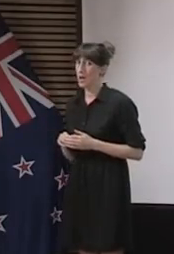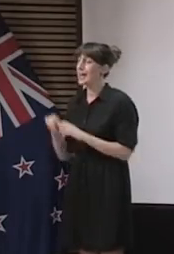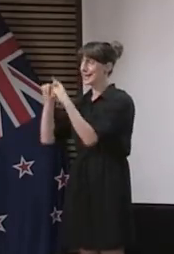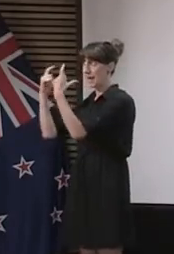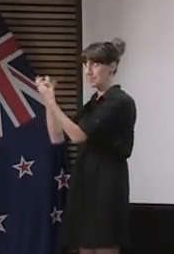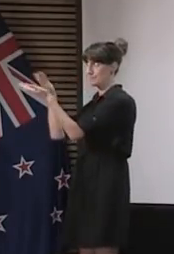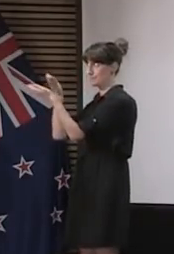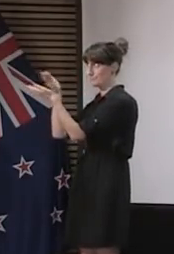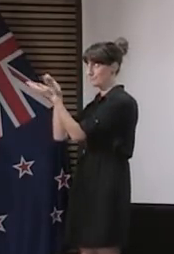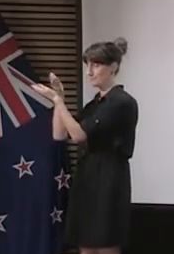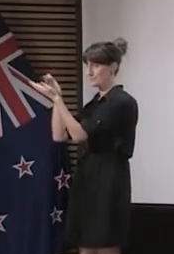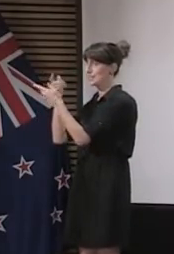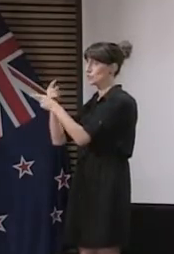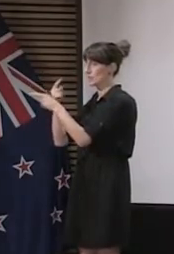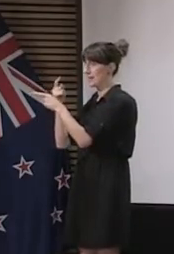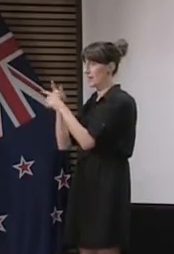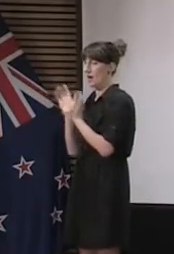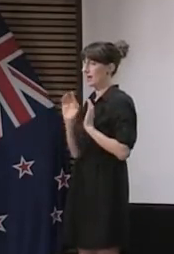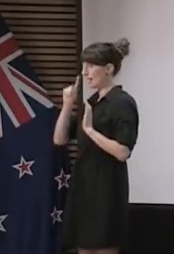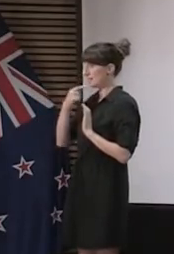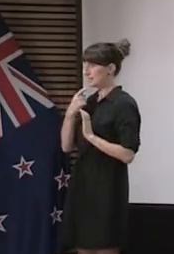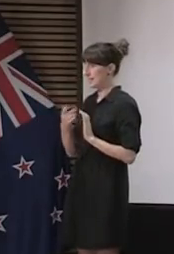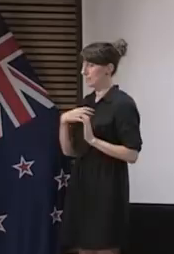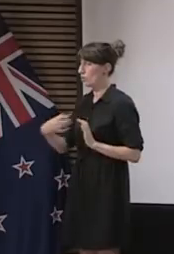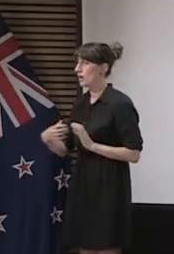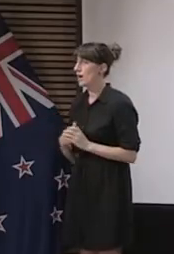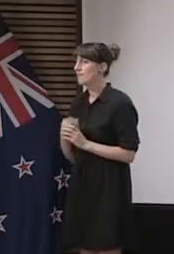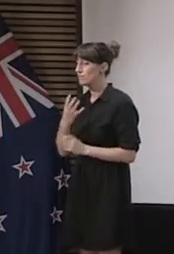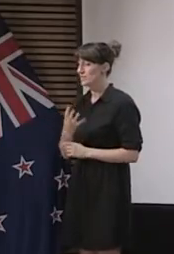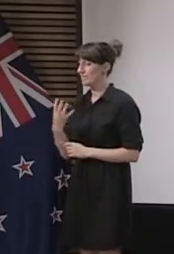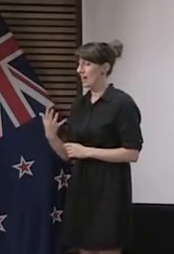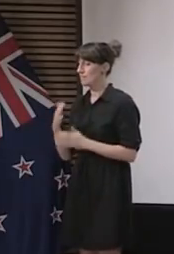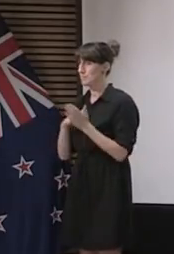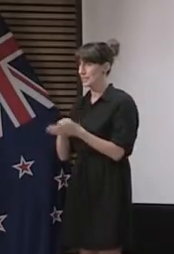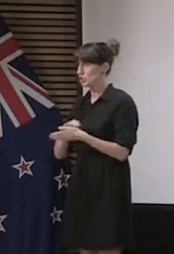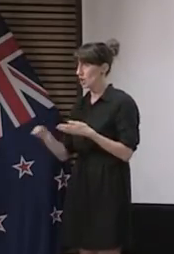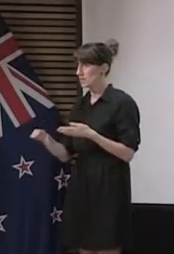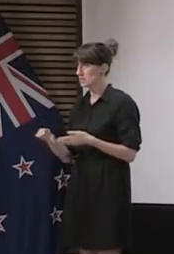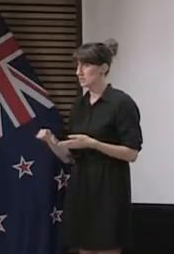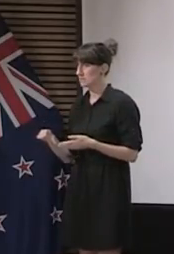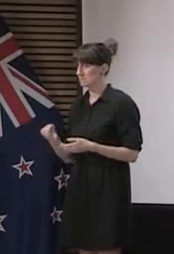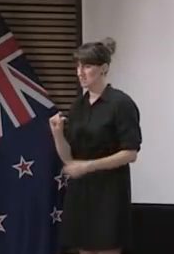decisions made by Cabinet. I do not think $45 million isan insignificant sum when wethink about the support we aretrying